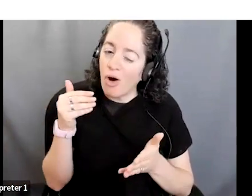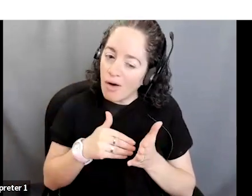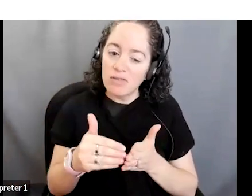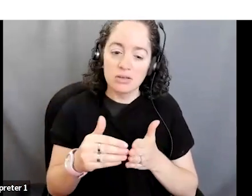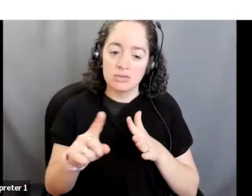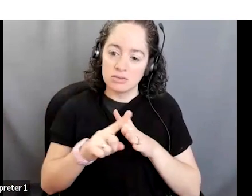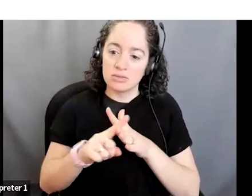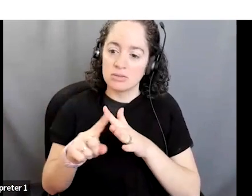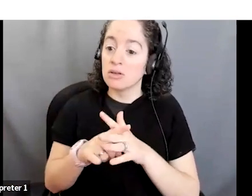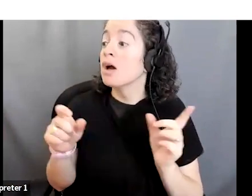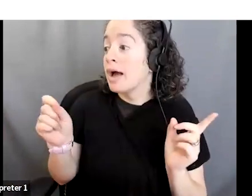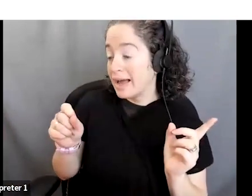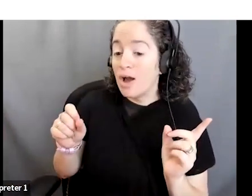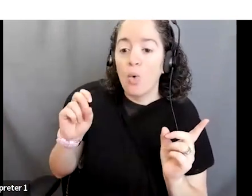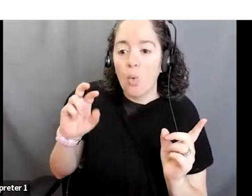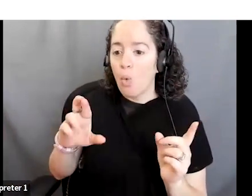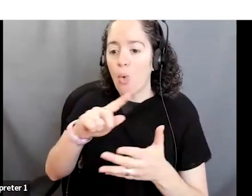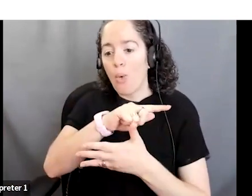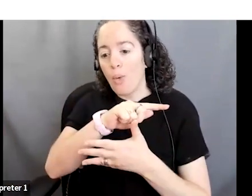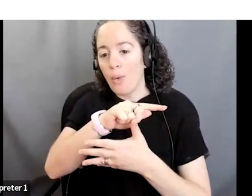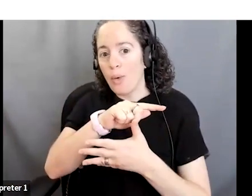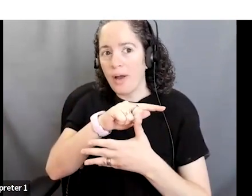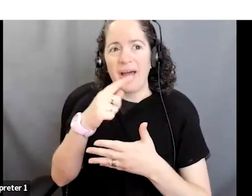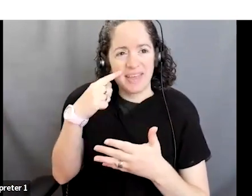Four out of the seven. Similar with the radios.